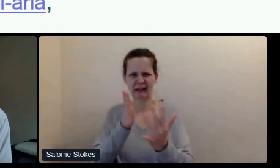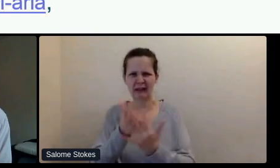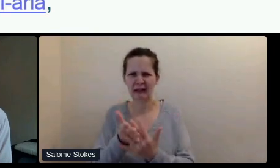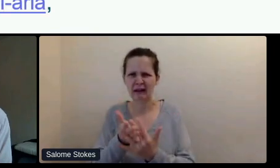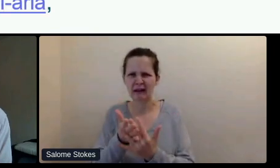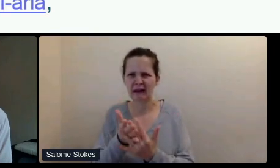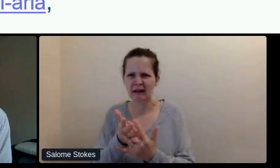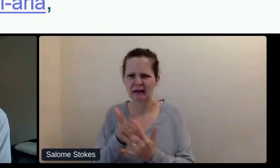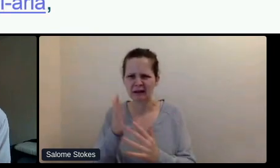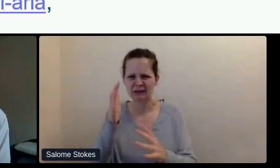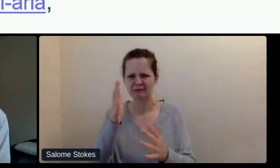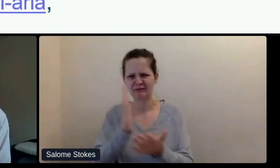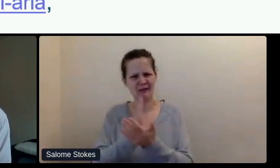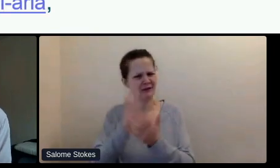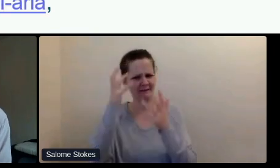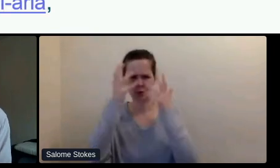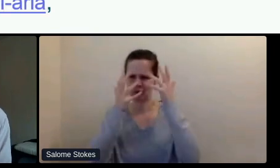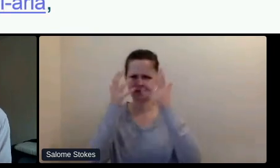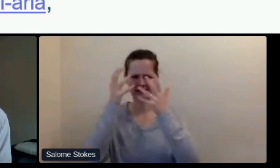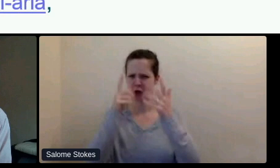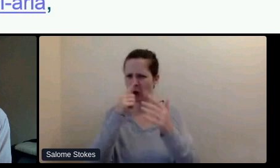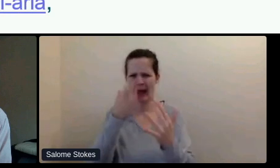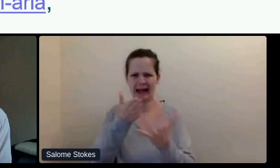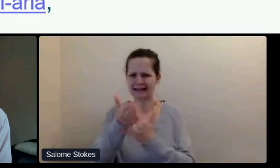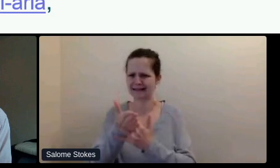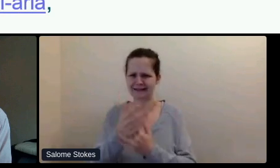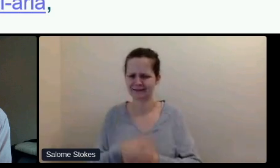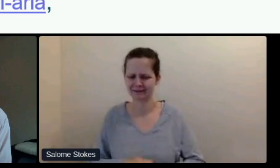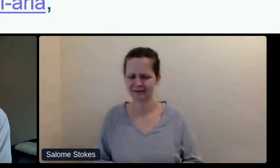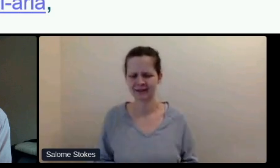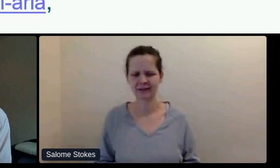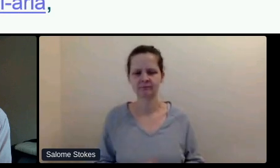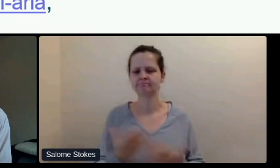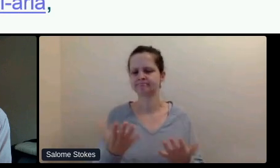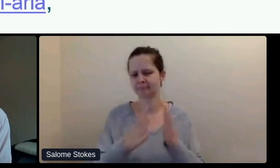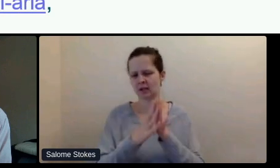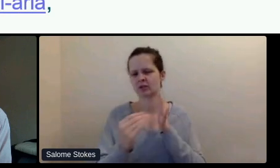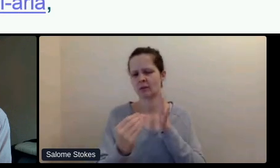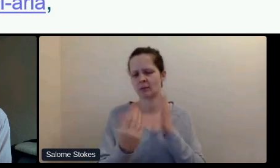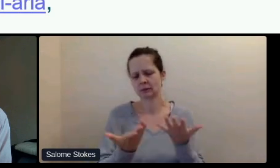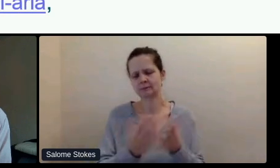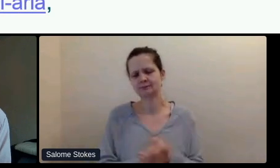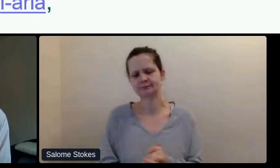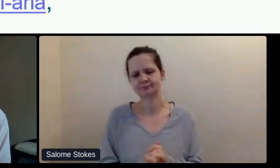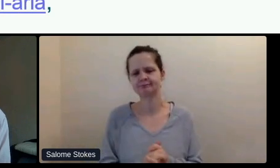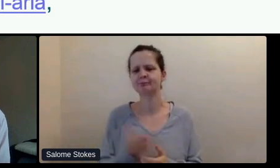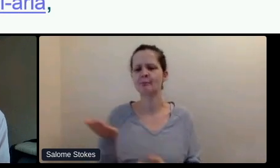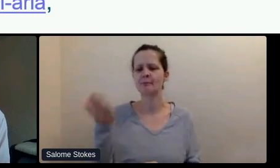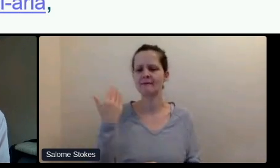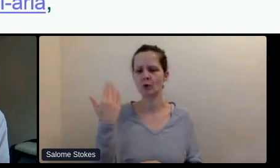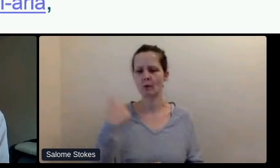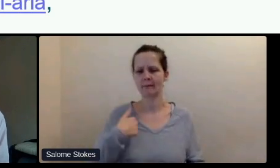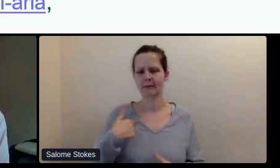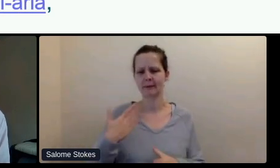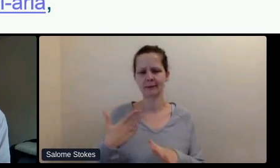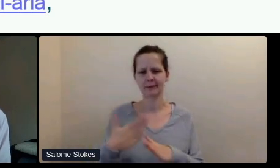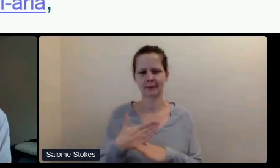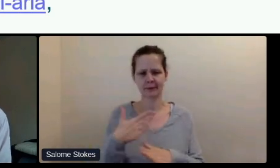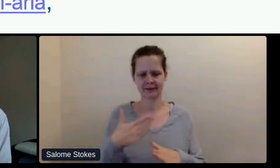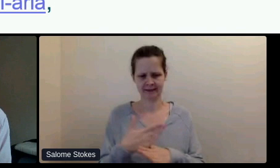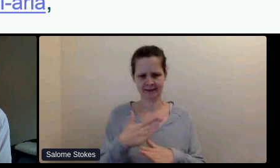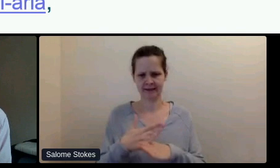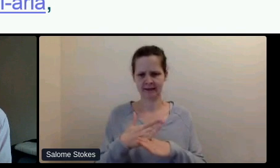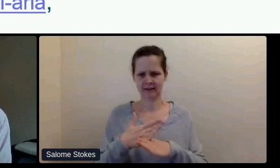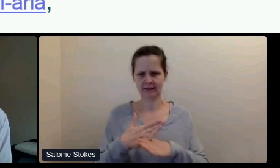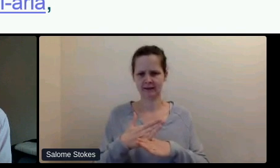Things I've experienced in previous roles, where somebody had obviously learned about